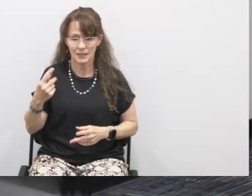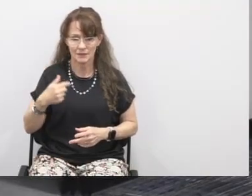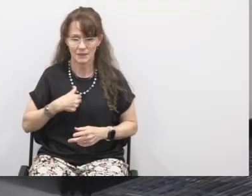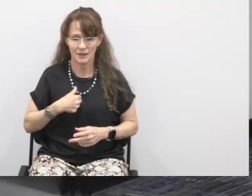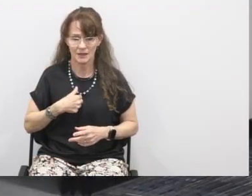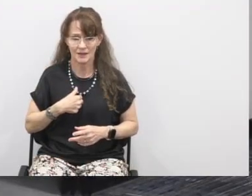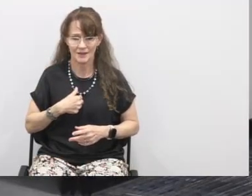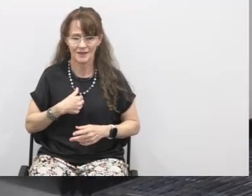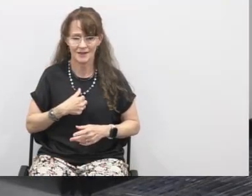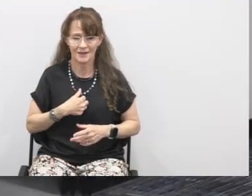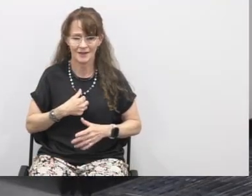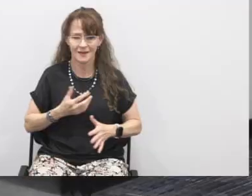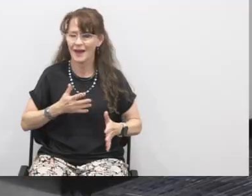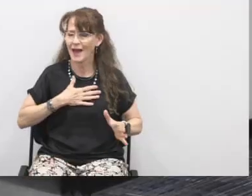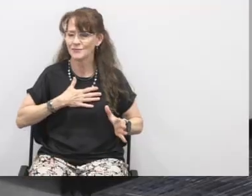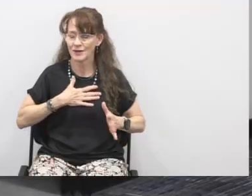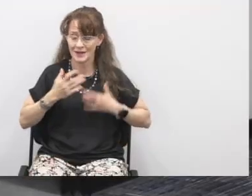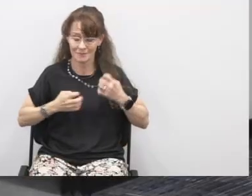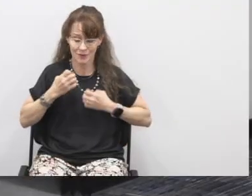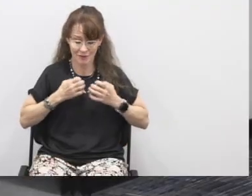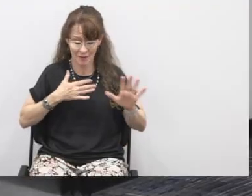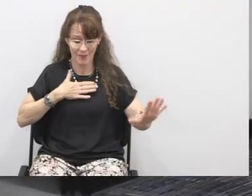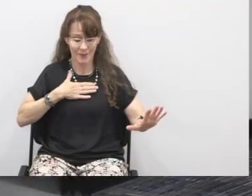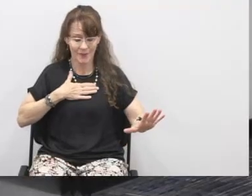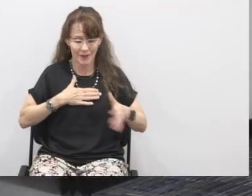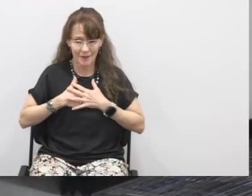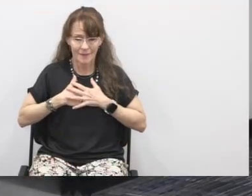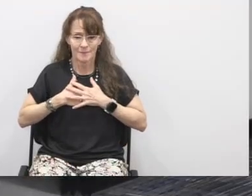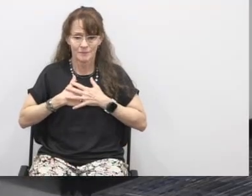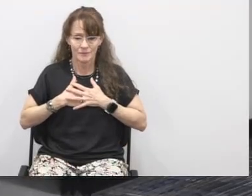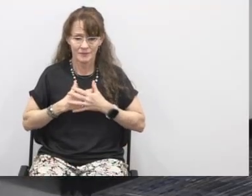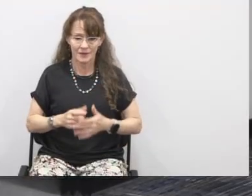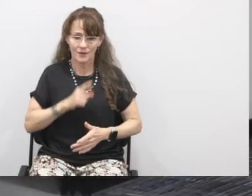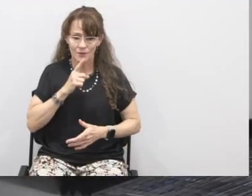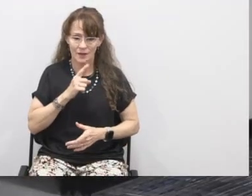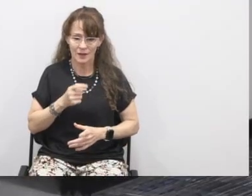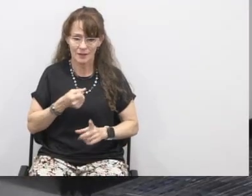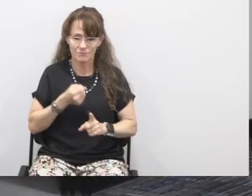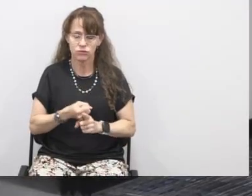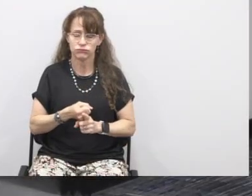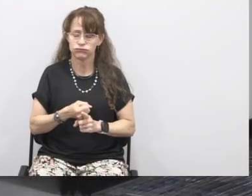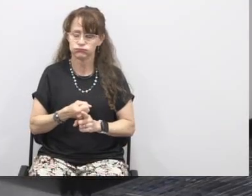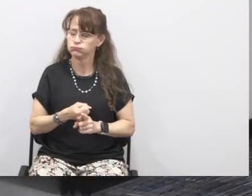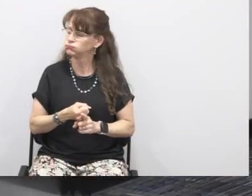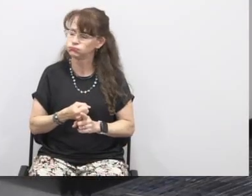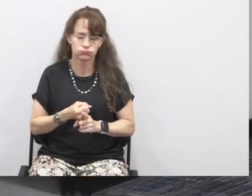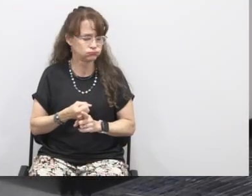And for, I'm trying not to cry. But for me, that really hit home. That hit home because, you know,